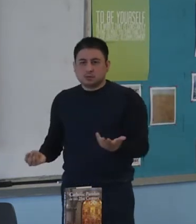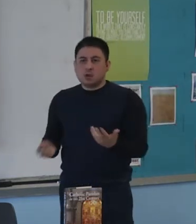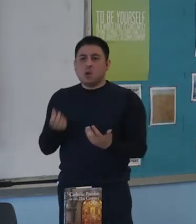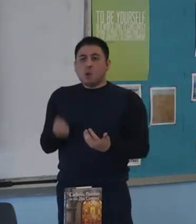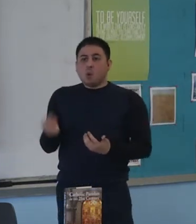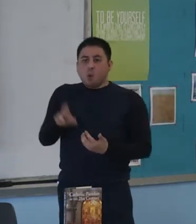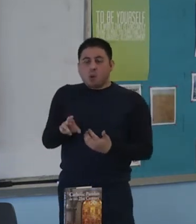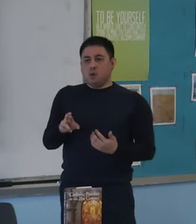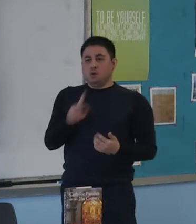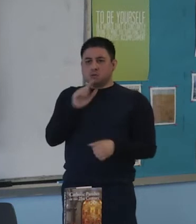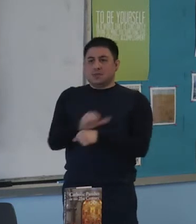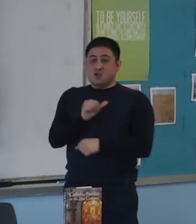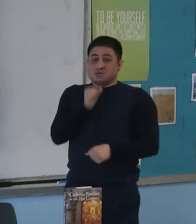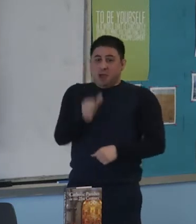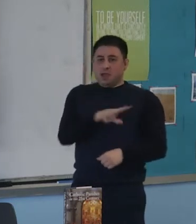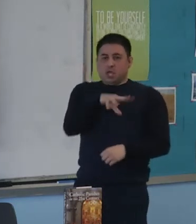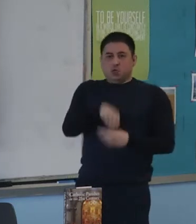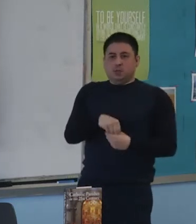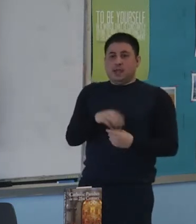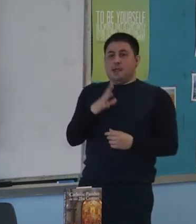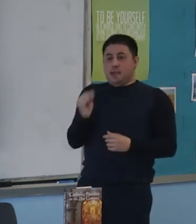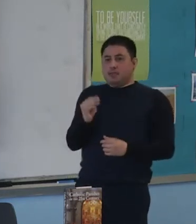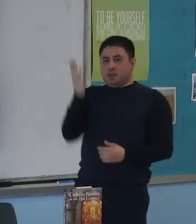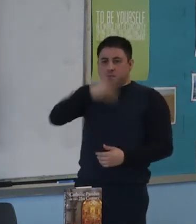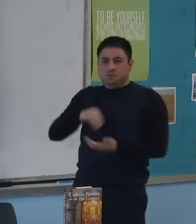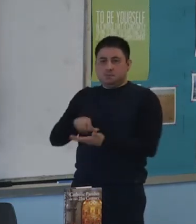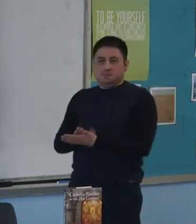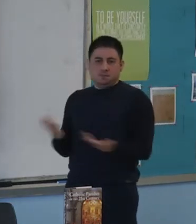there really not that included system?